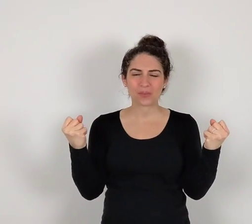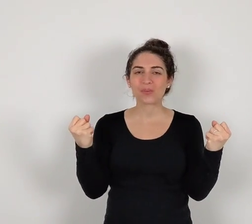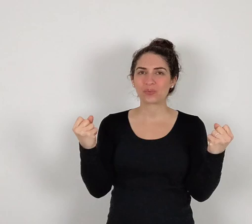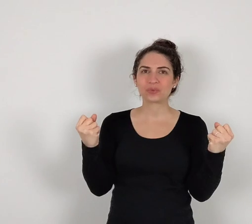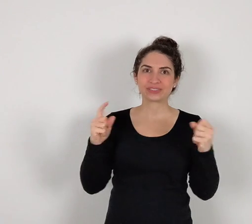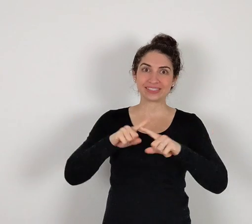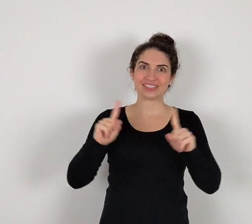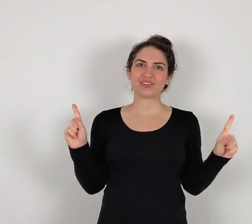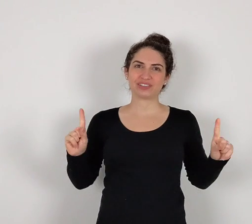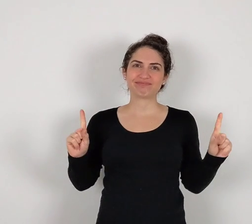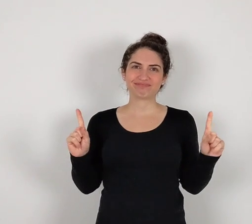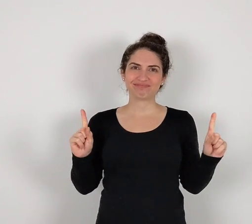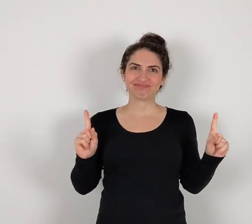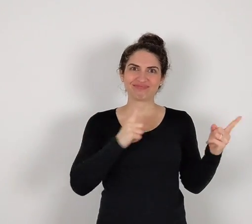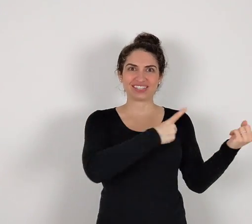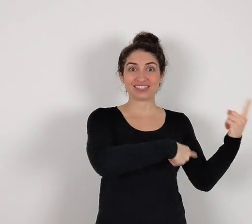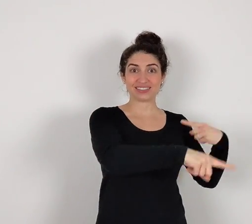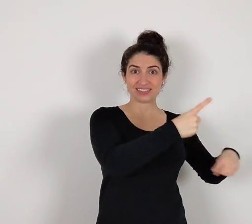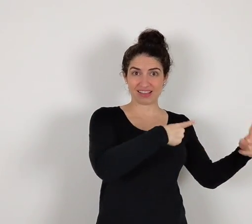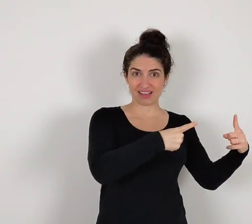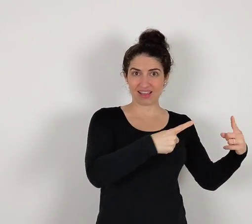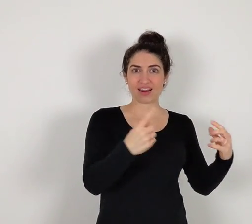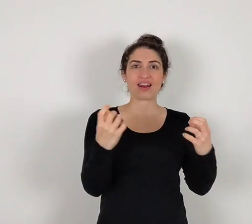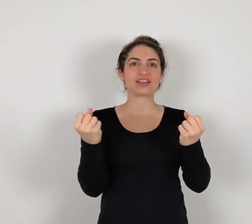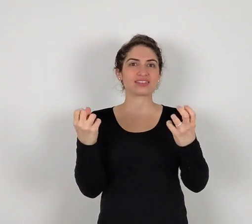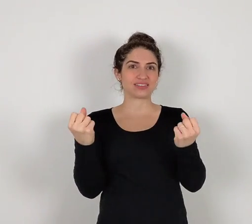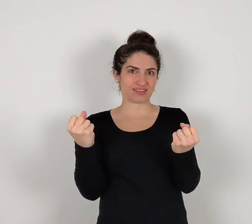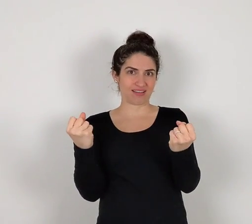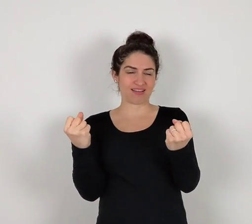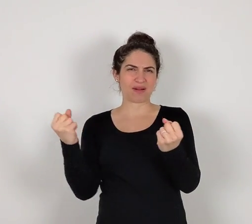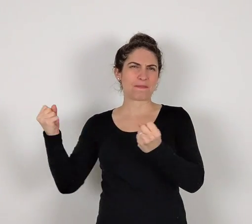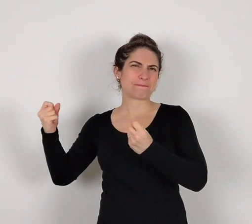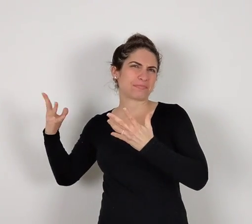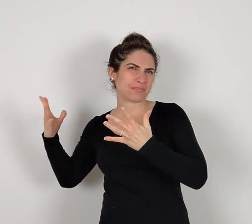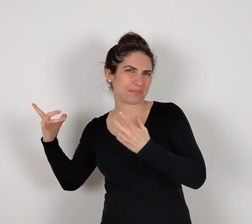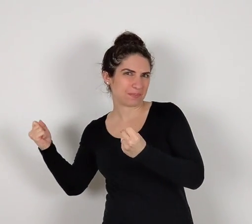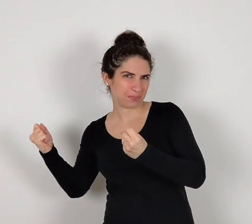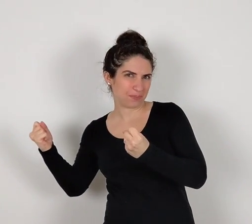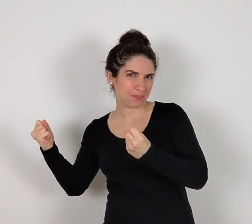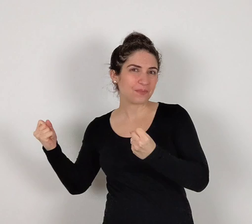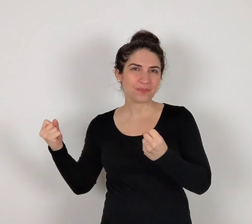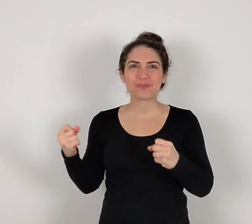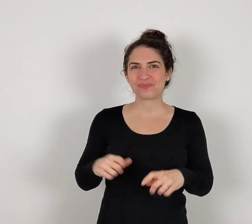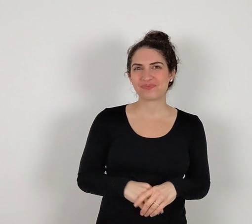That's sort of a different sign. There's SIGN, SIGN, and very skilled signing.